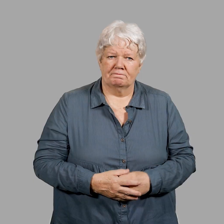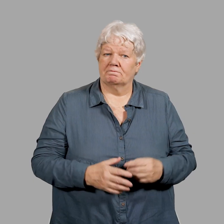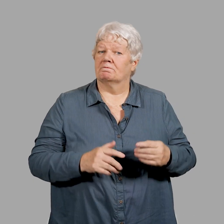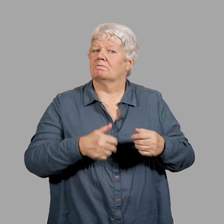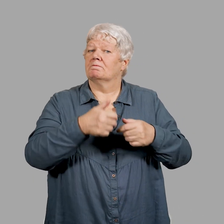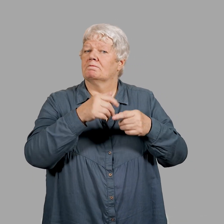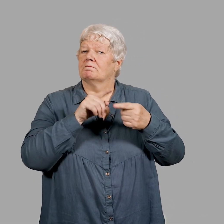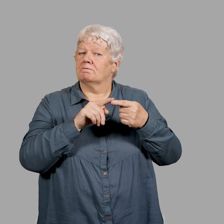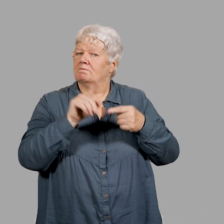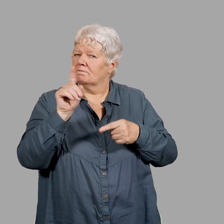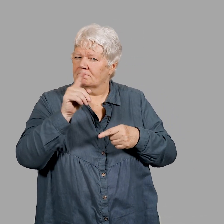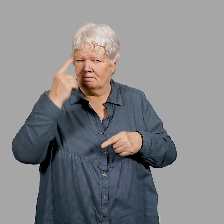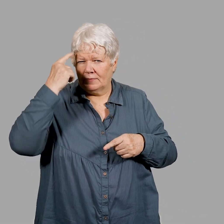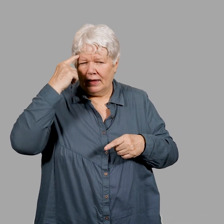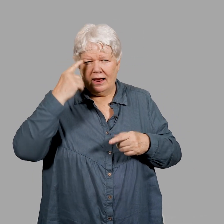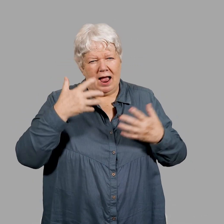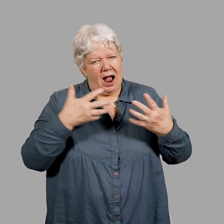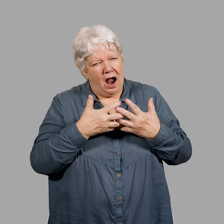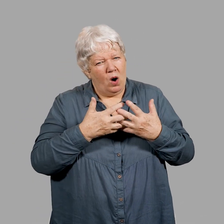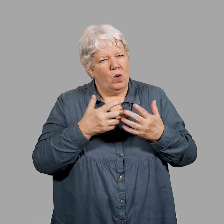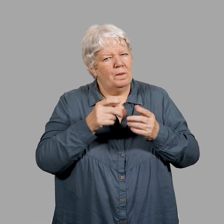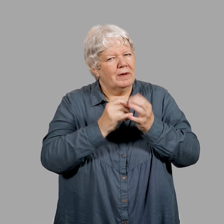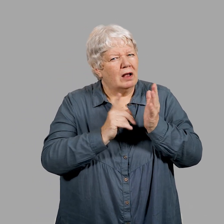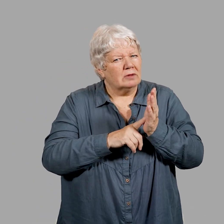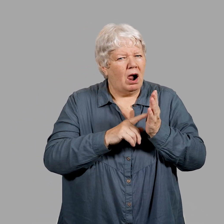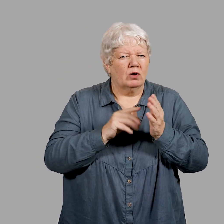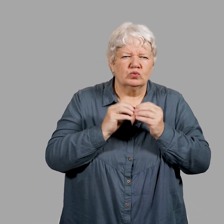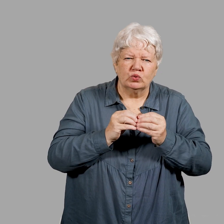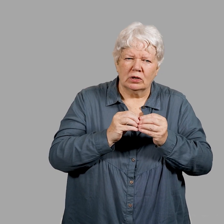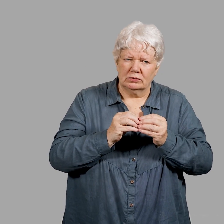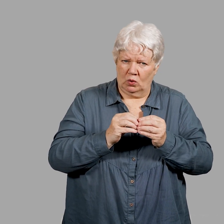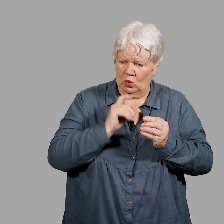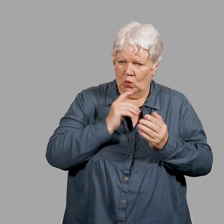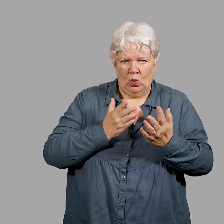Objective: Consider how BSL students going through